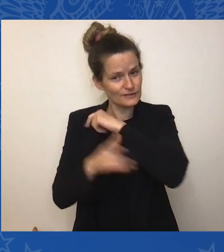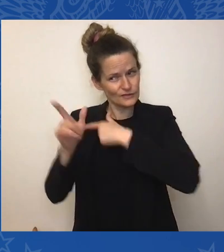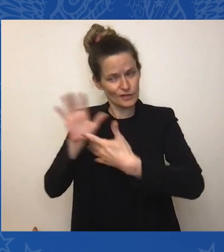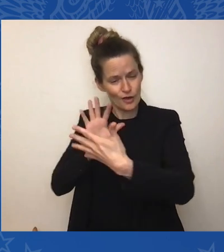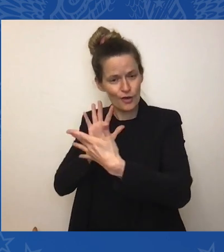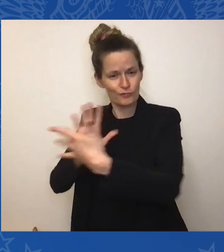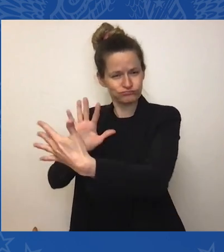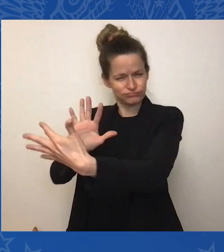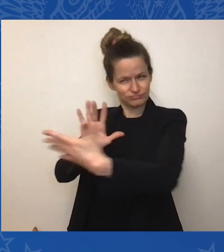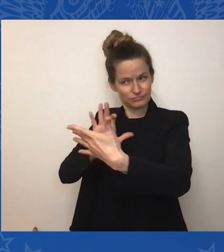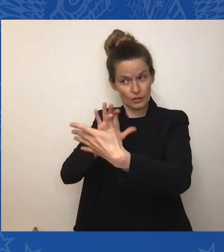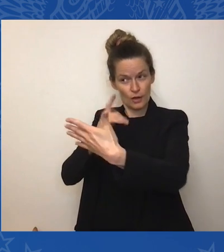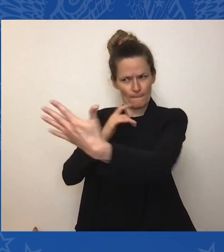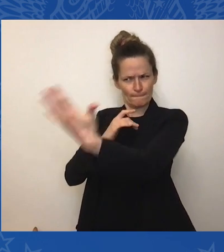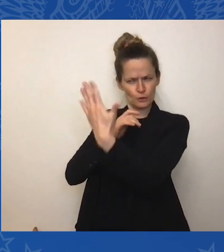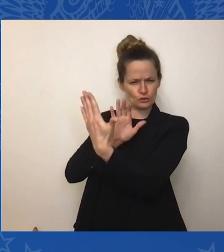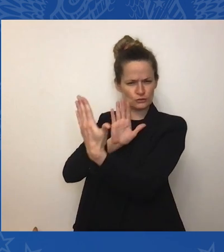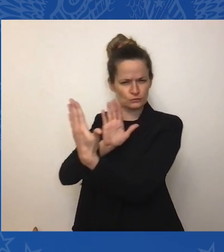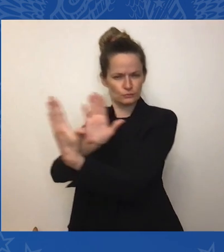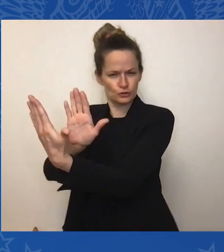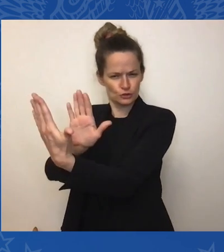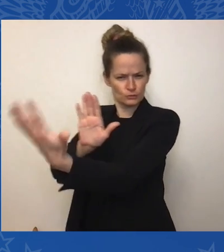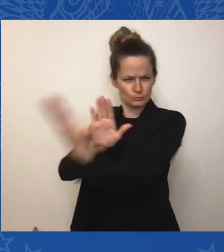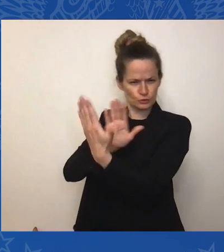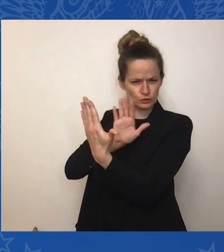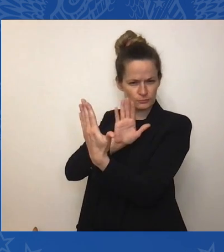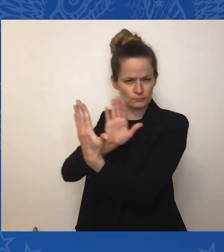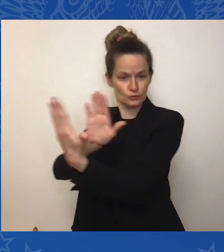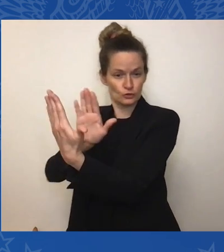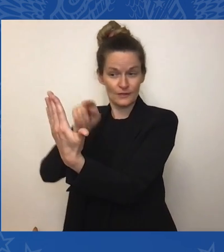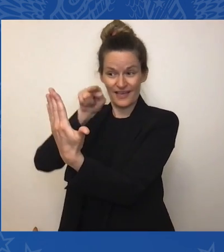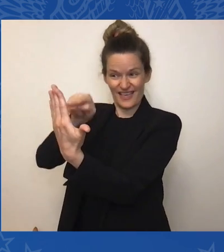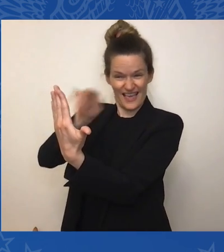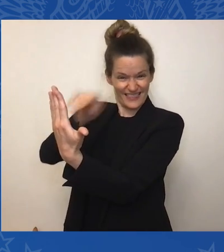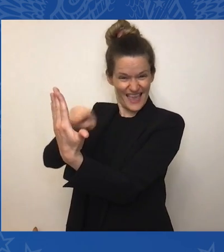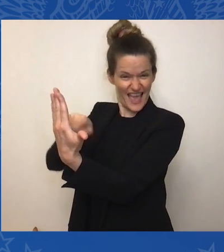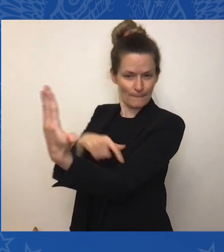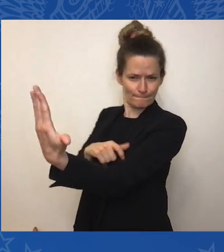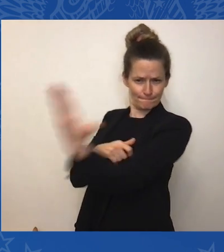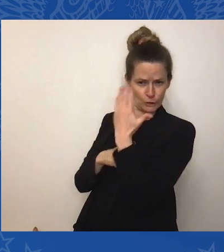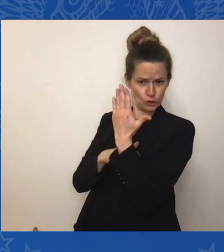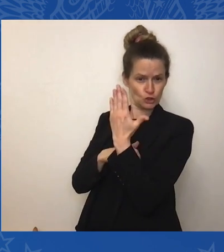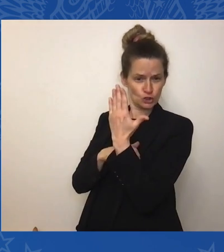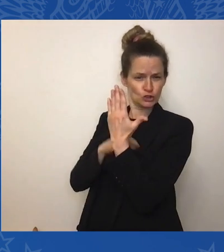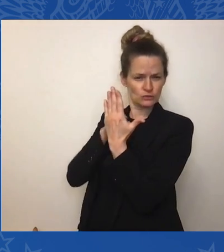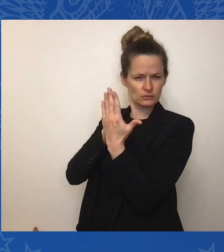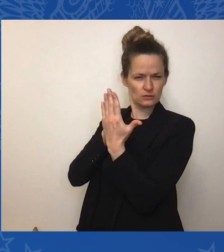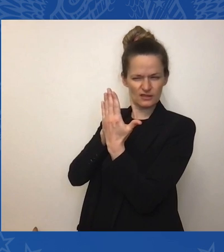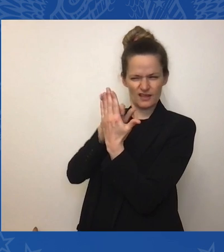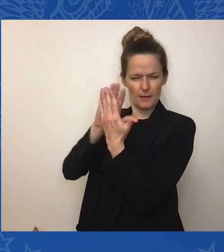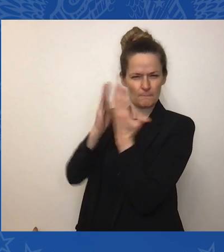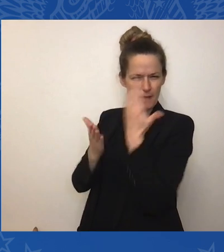Always. We should not be surprised that these same forces are fighting back again,